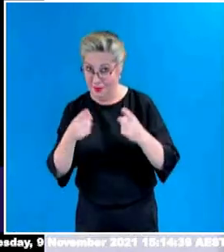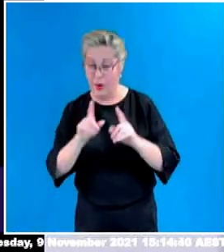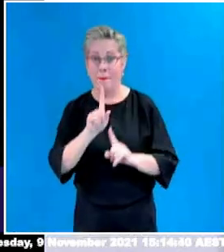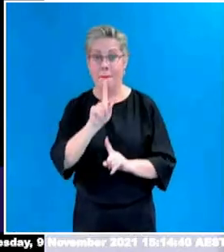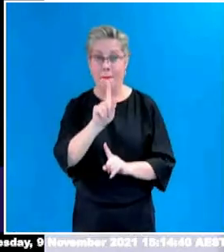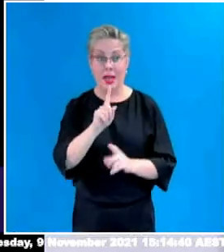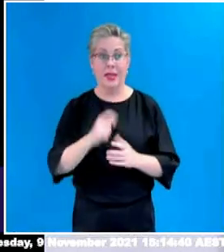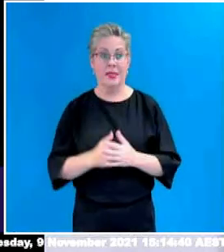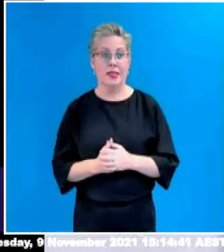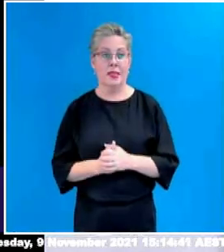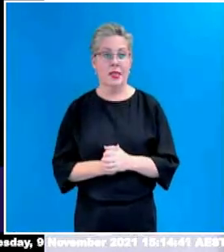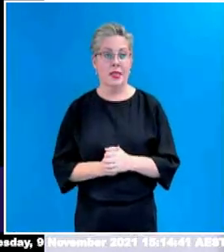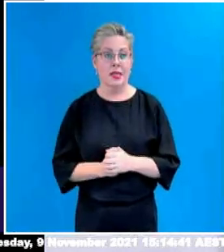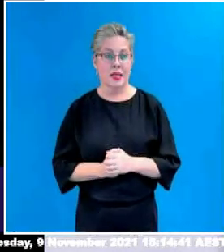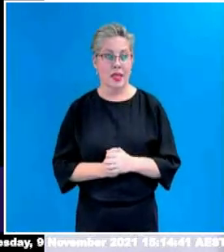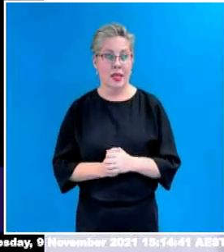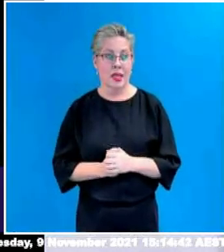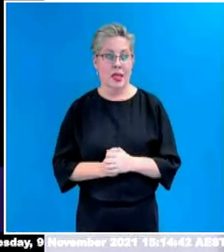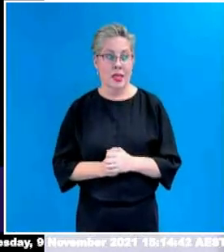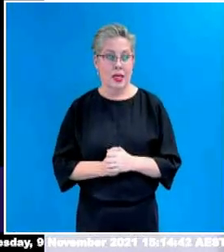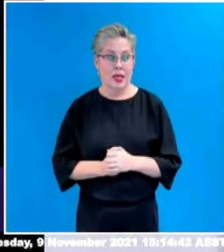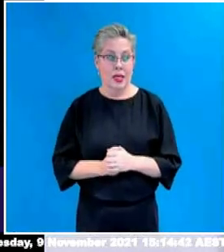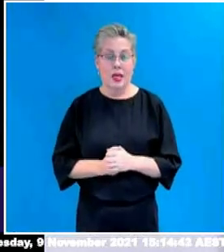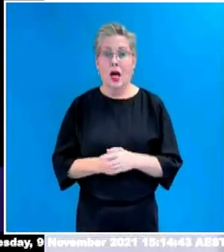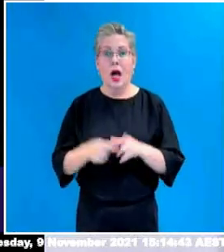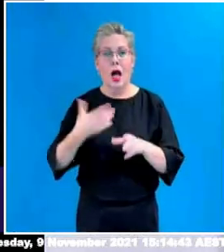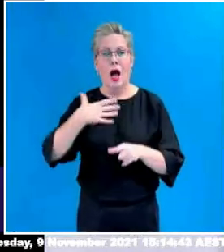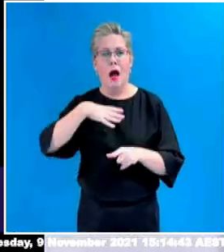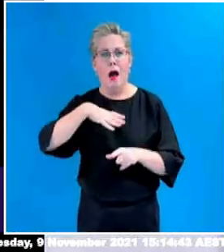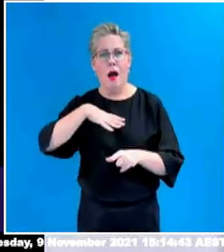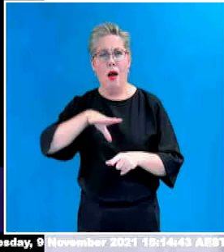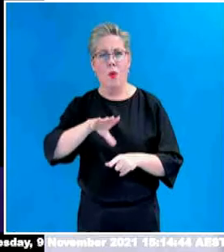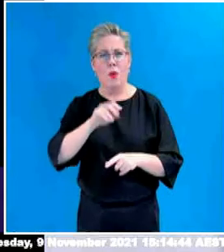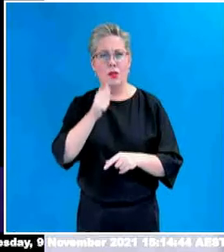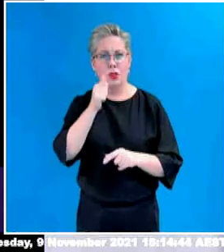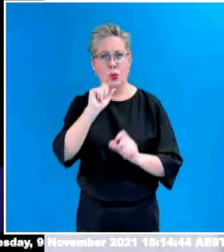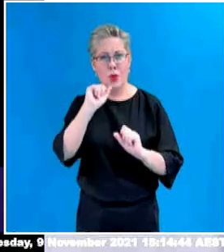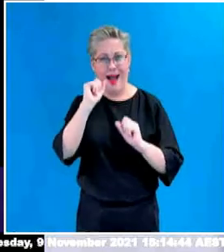The essence of my question was the relevance of the margin of appreciation.